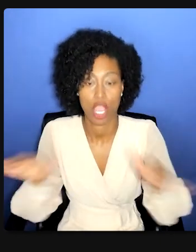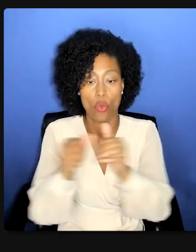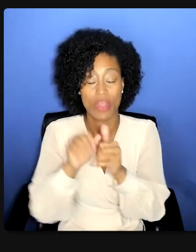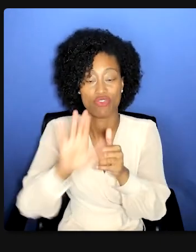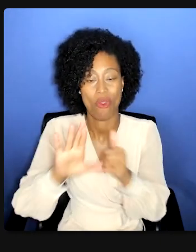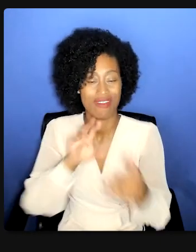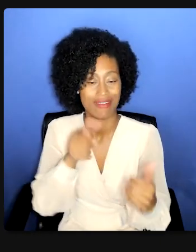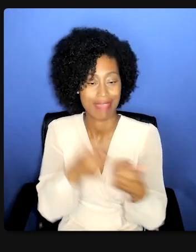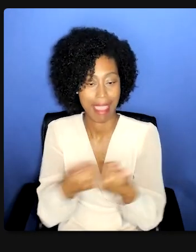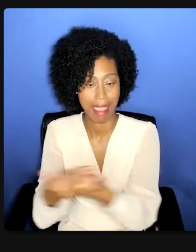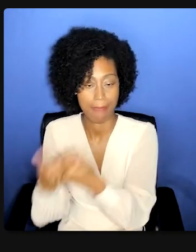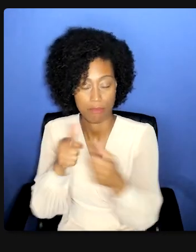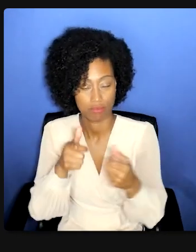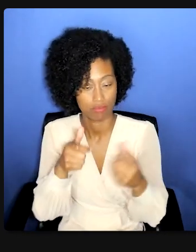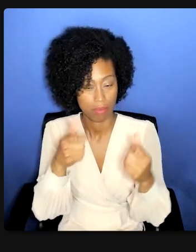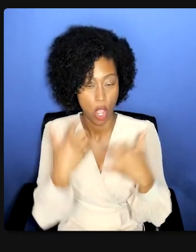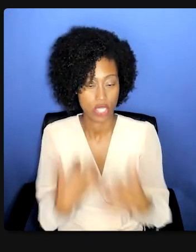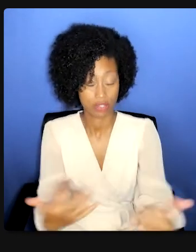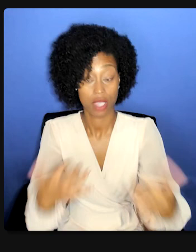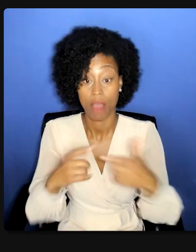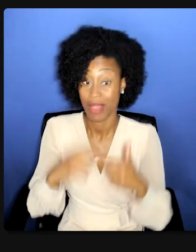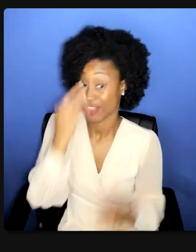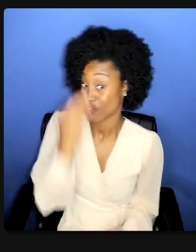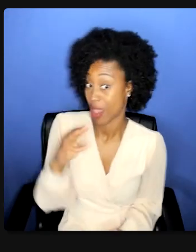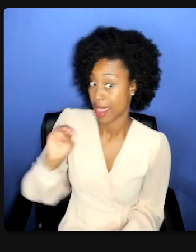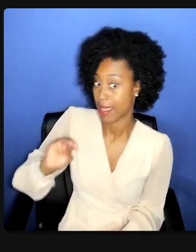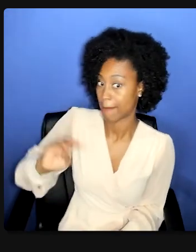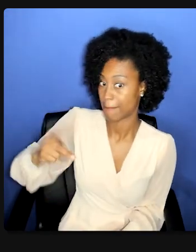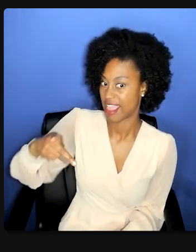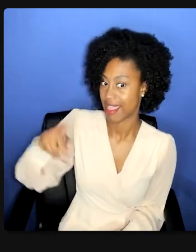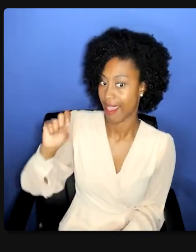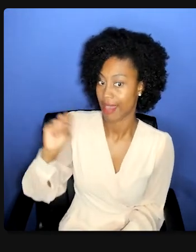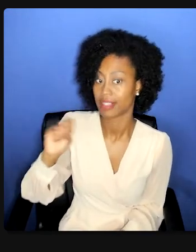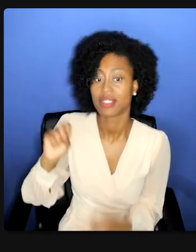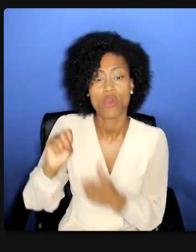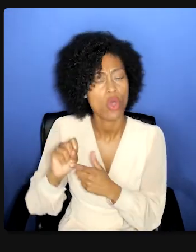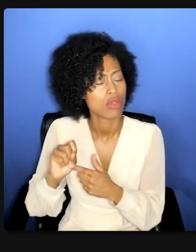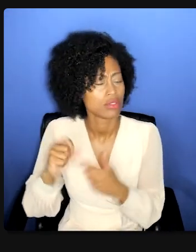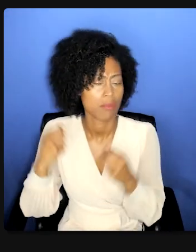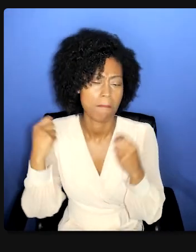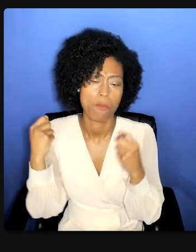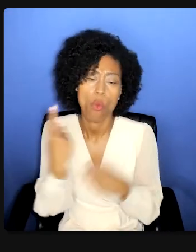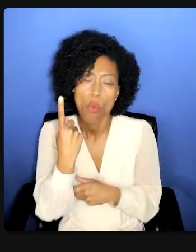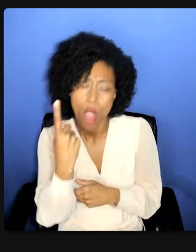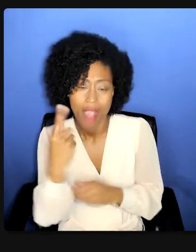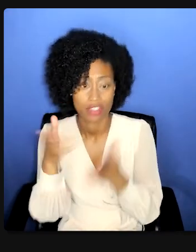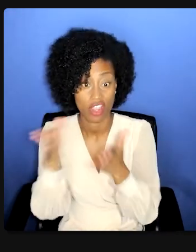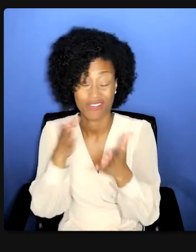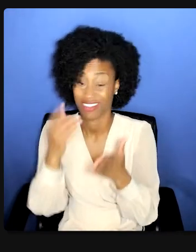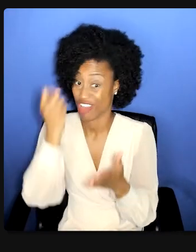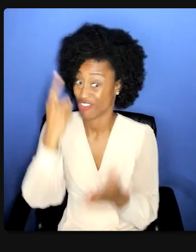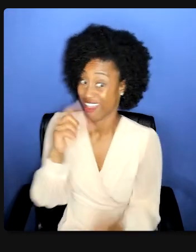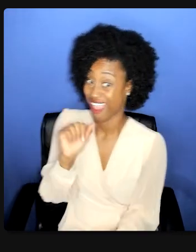But let's not forget that MPS is only one service out of the rich set of services Azure PlayFab provides.